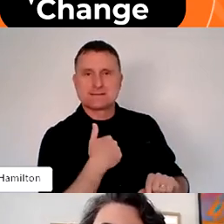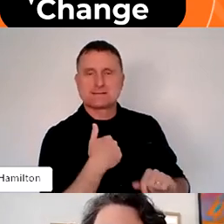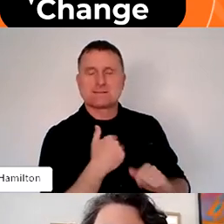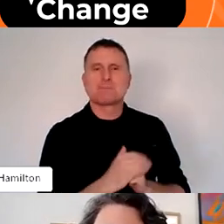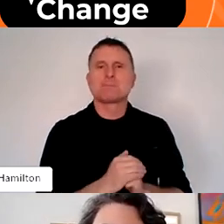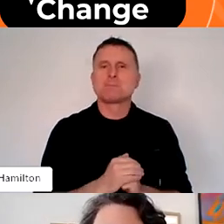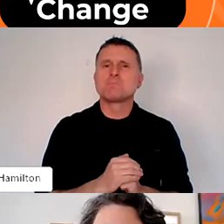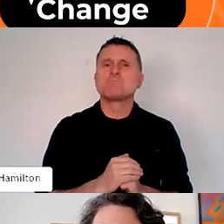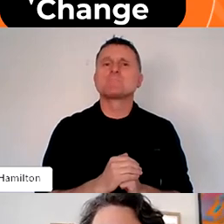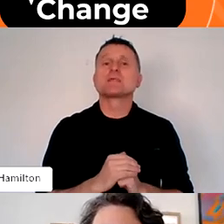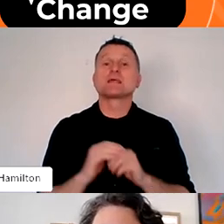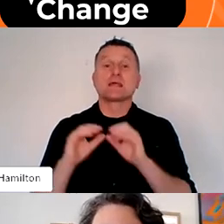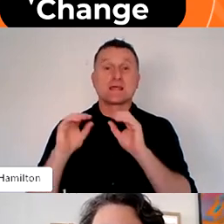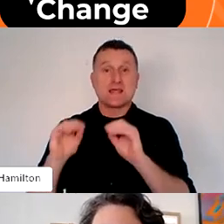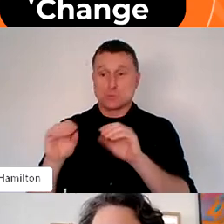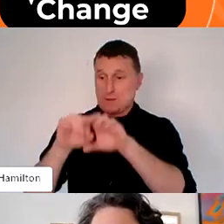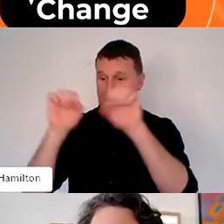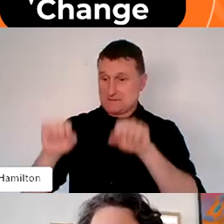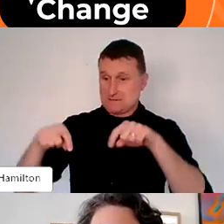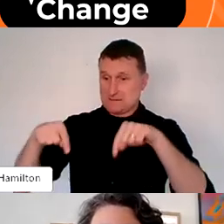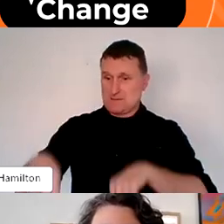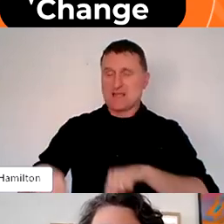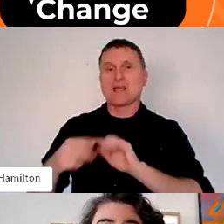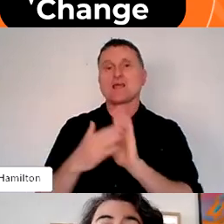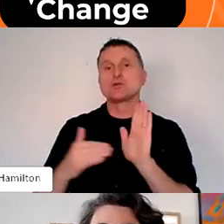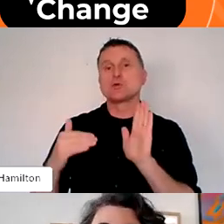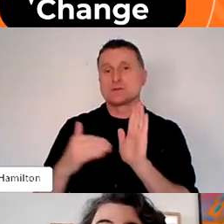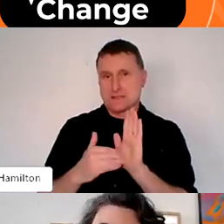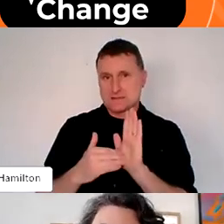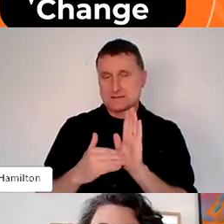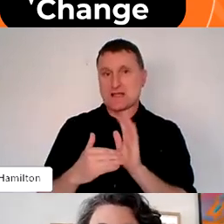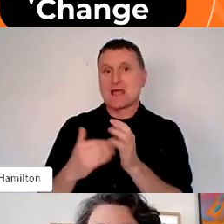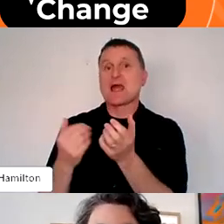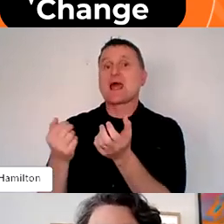education system in Aotearoa New Zealand exists for children and